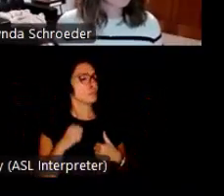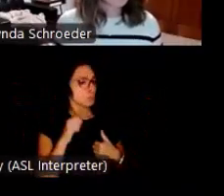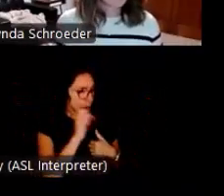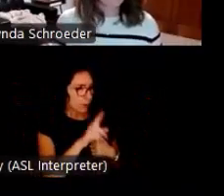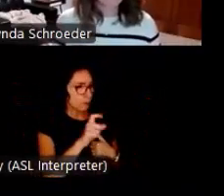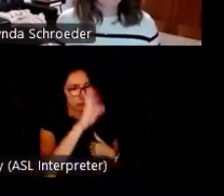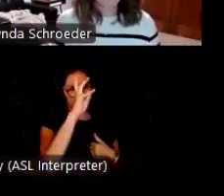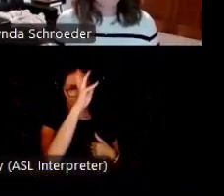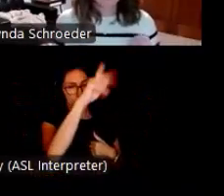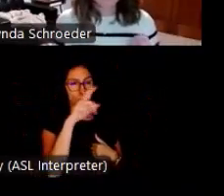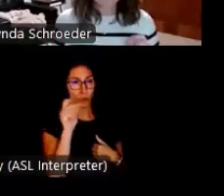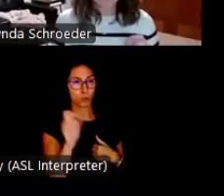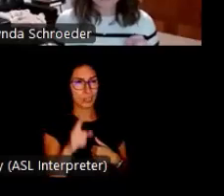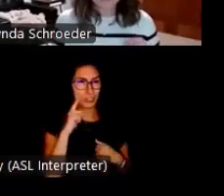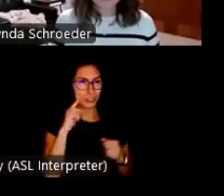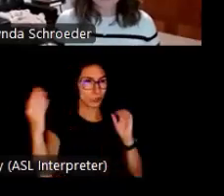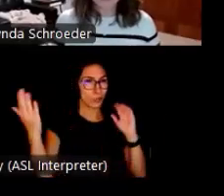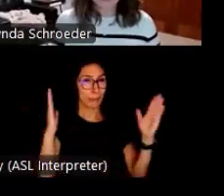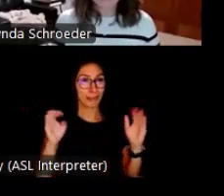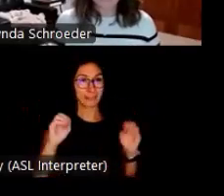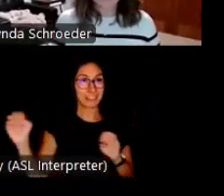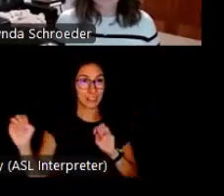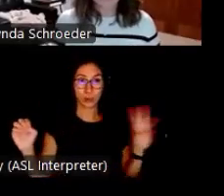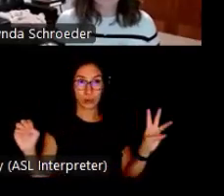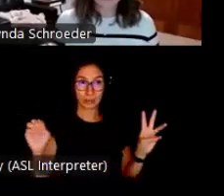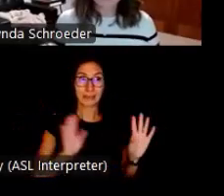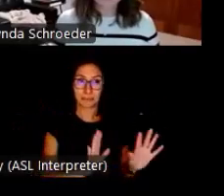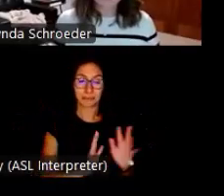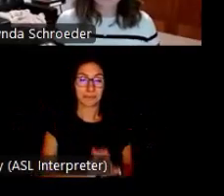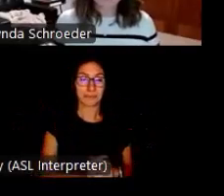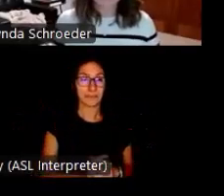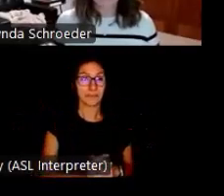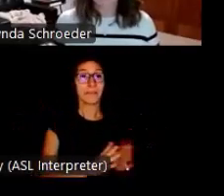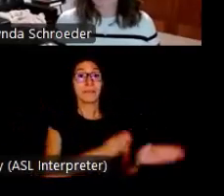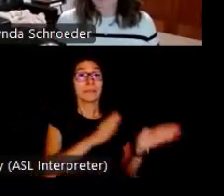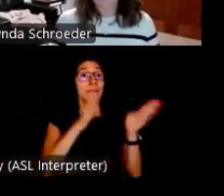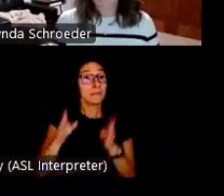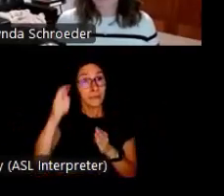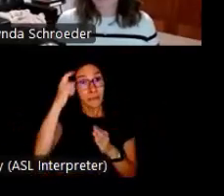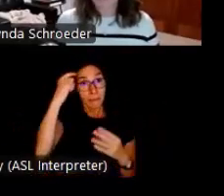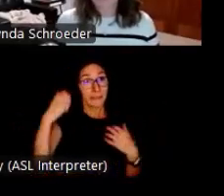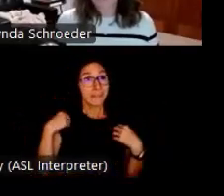And then we had mental health advocates who said, can we also identify protective factors,